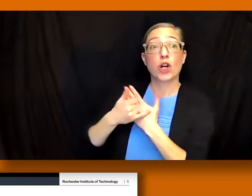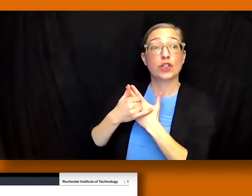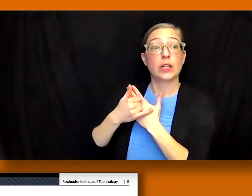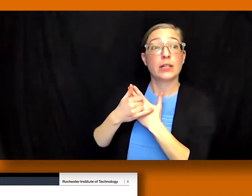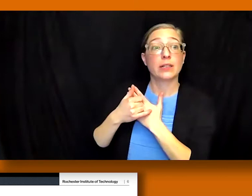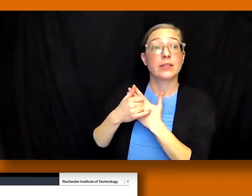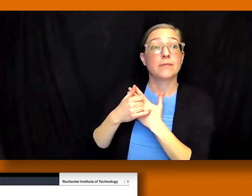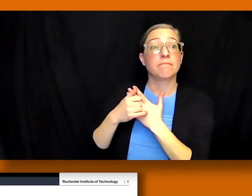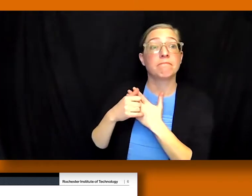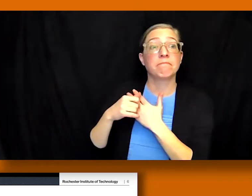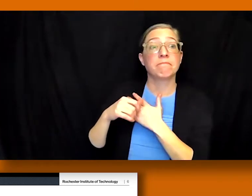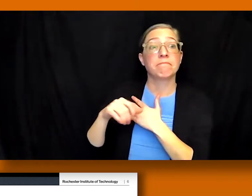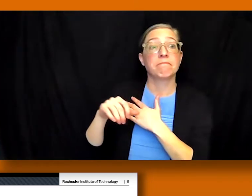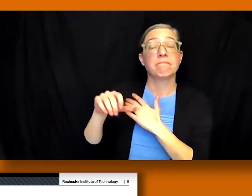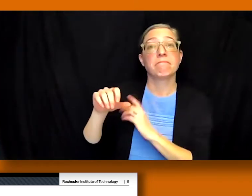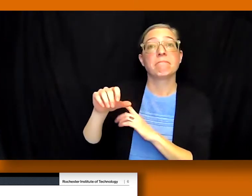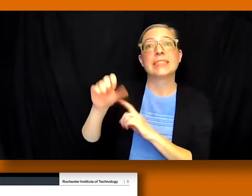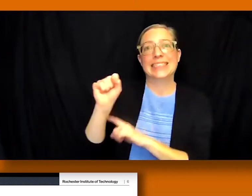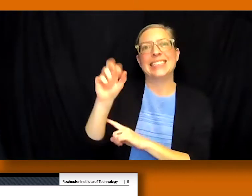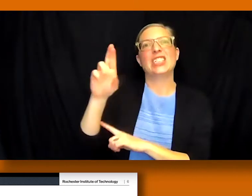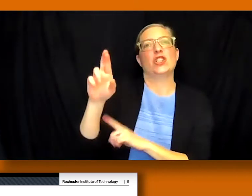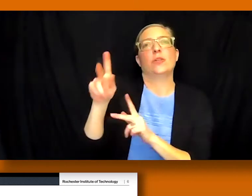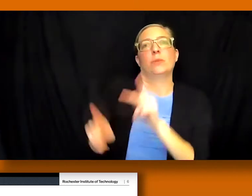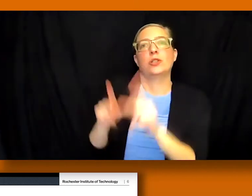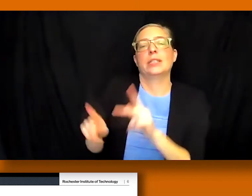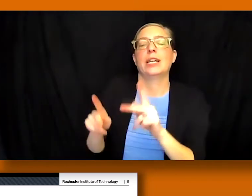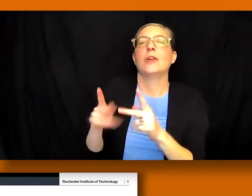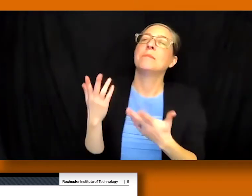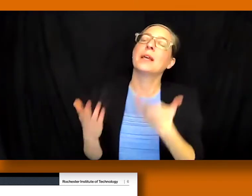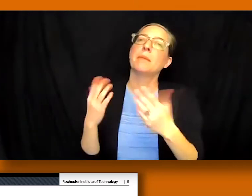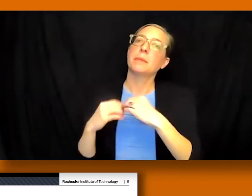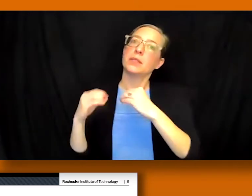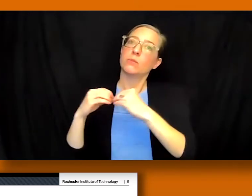They don't really have spending authority.